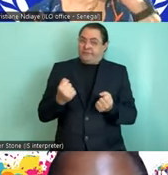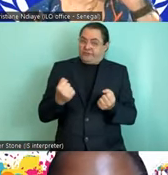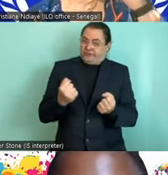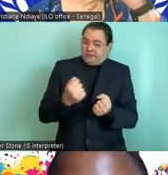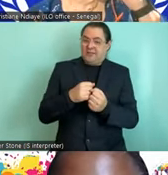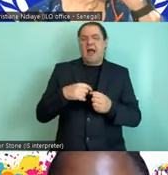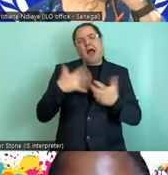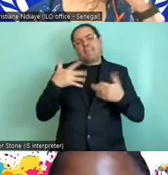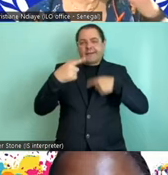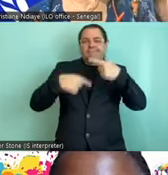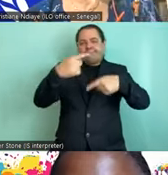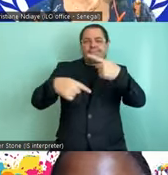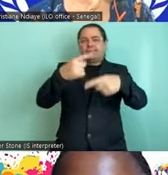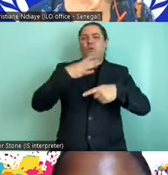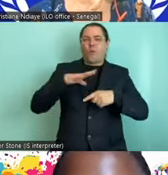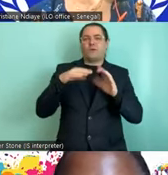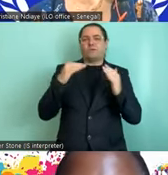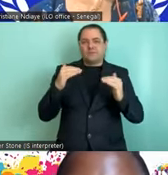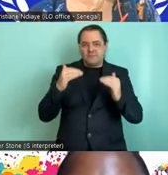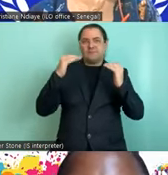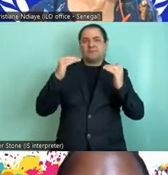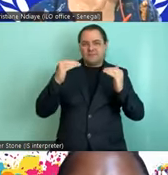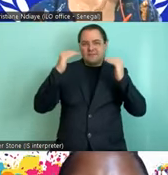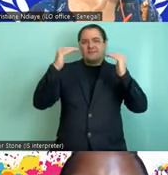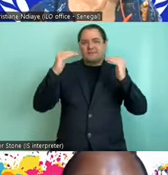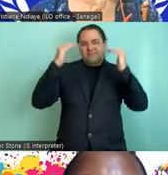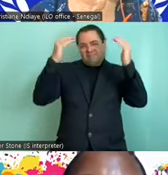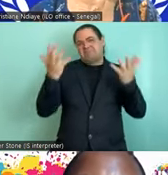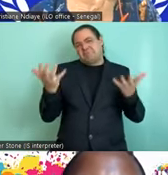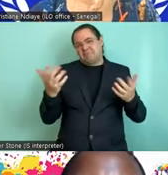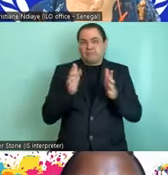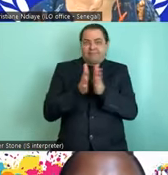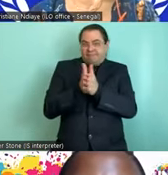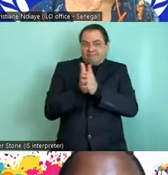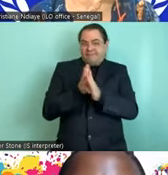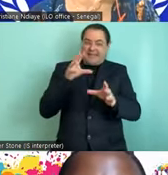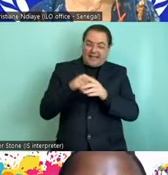the journey and we are really really excited about being part of the business disability